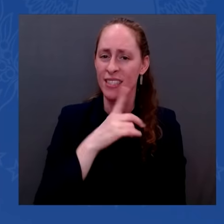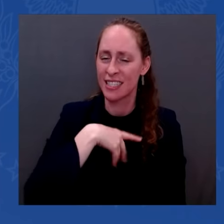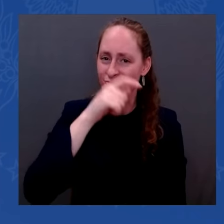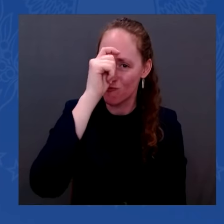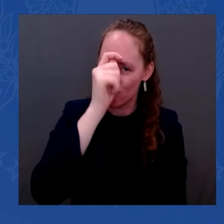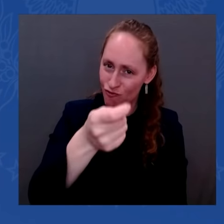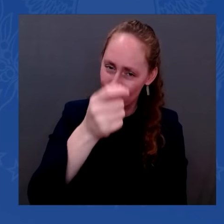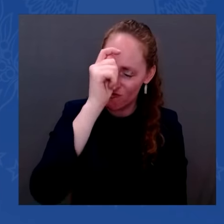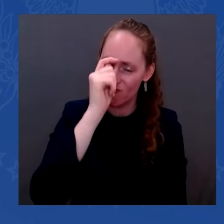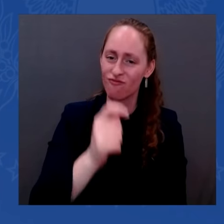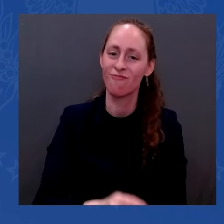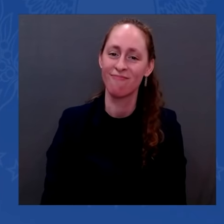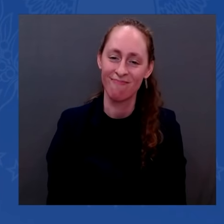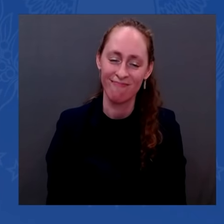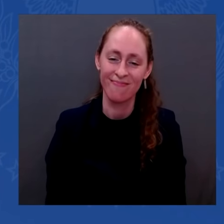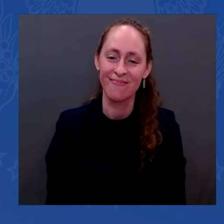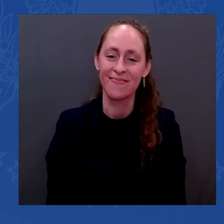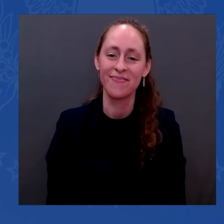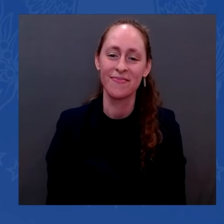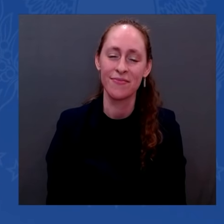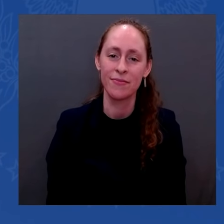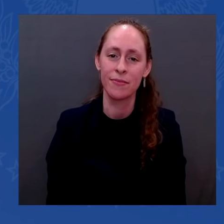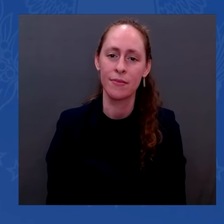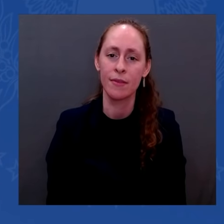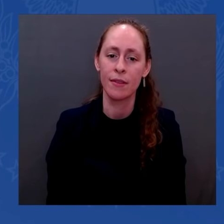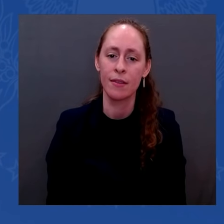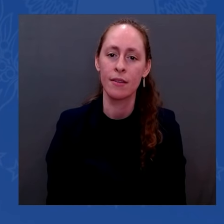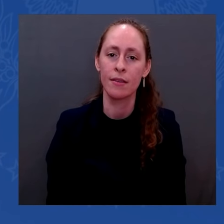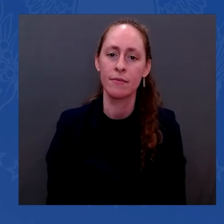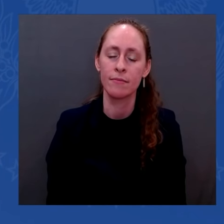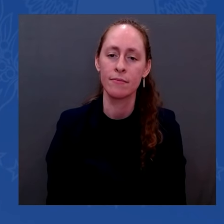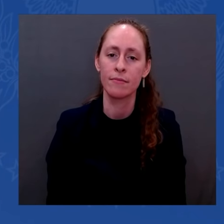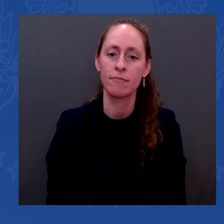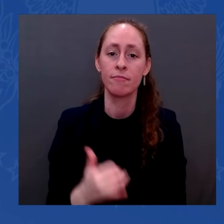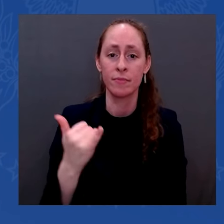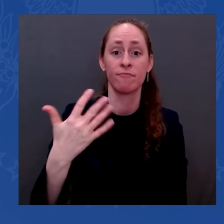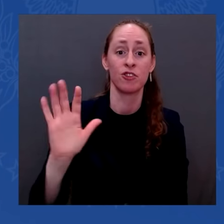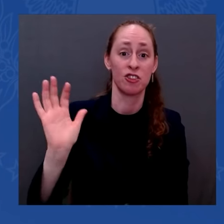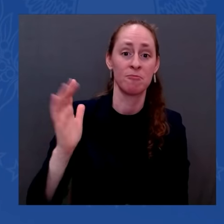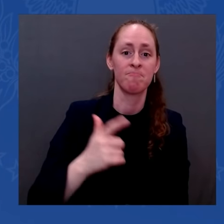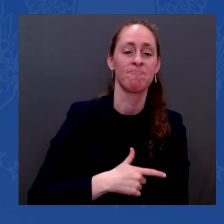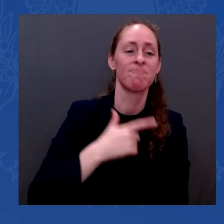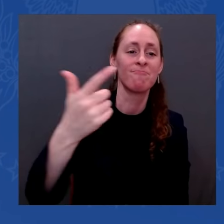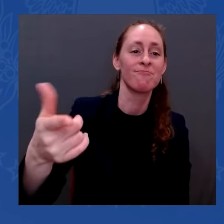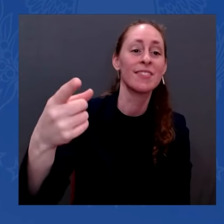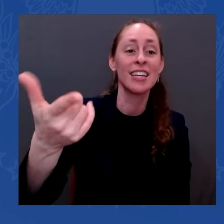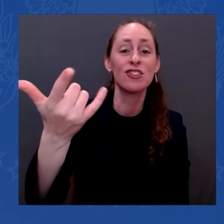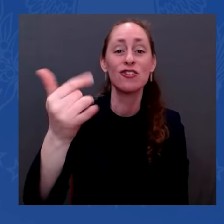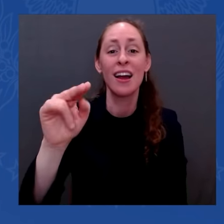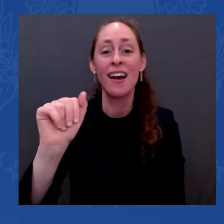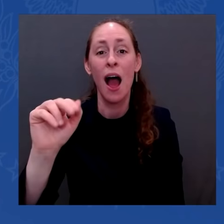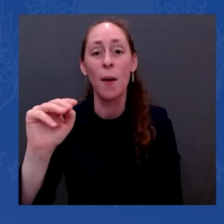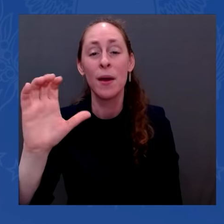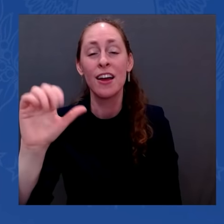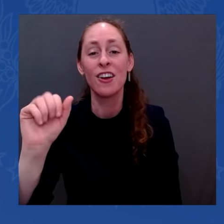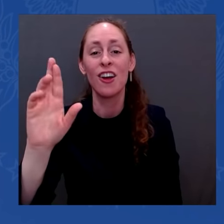I'm going to turn this over to Gina McCarthy to facilitate the remainder of this conversation -- but I think it's in part because of the next guy